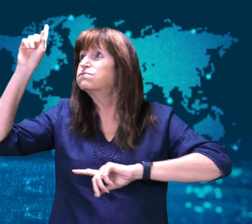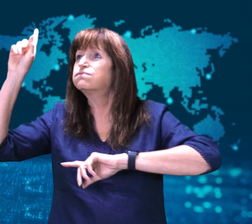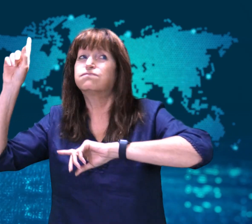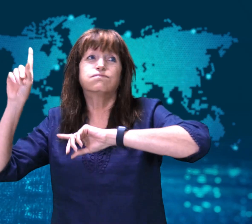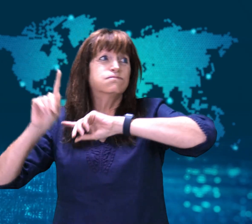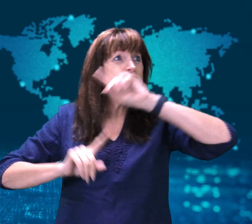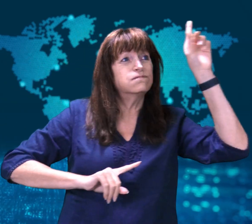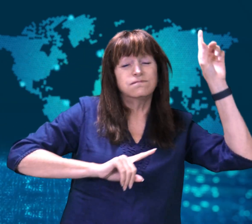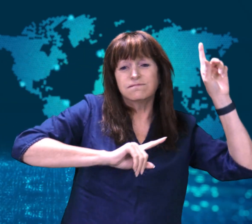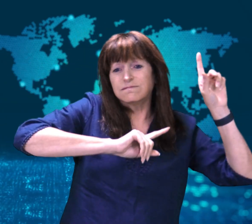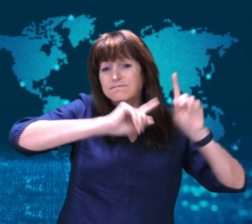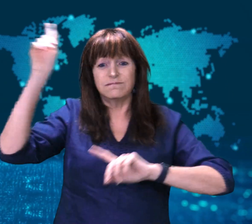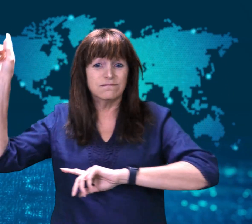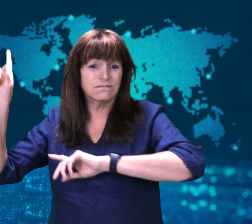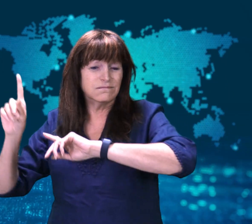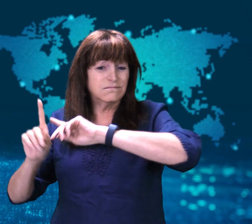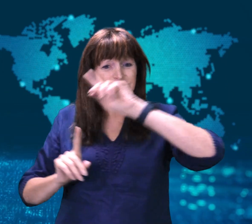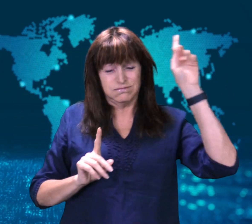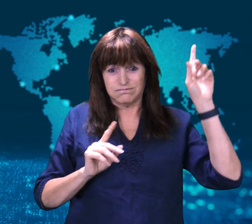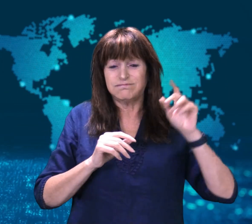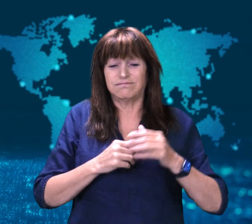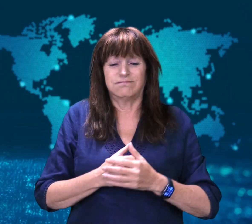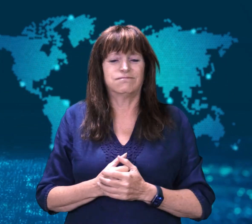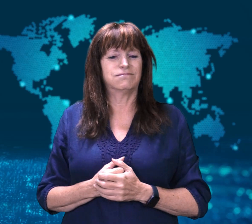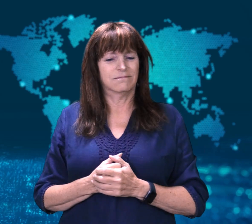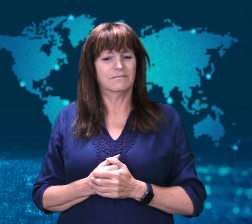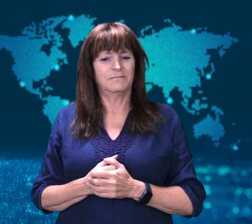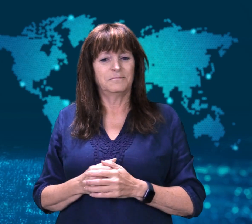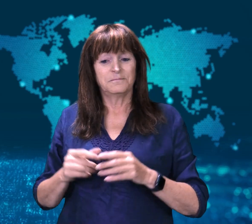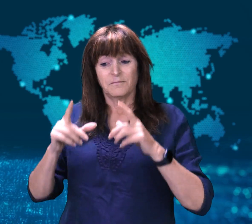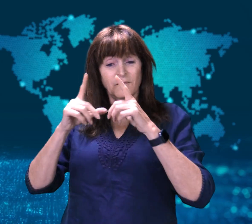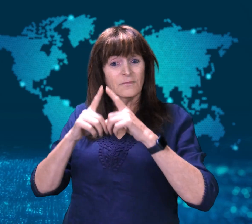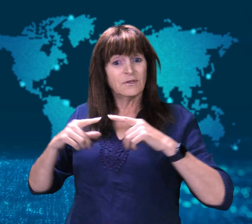as fireworks burst overhead.